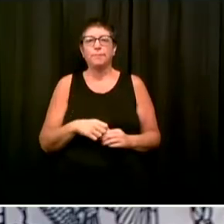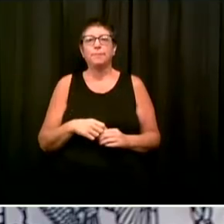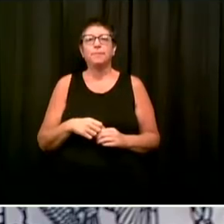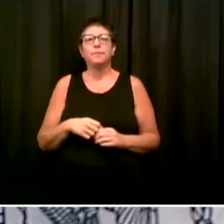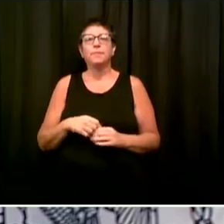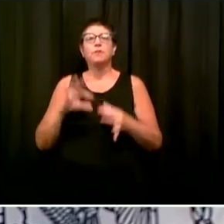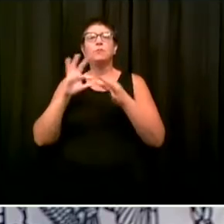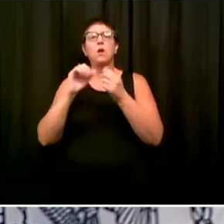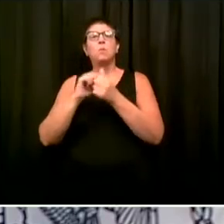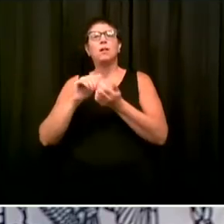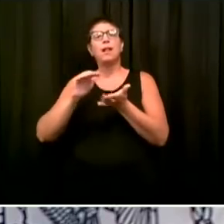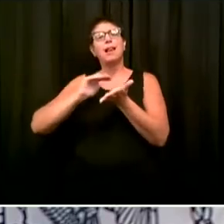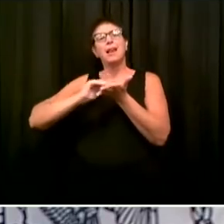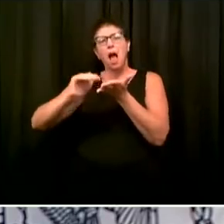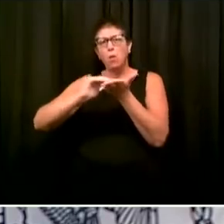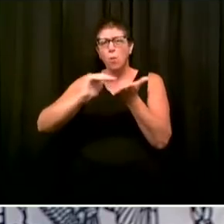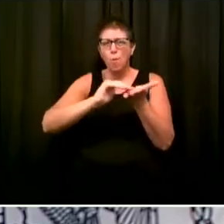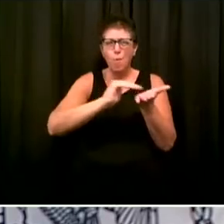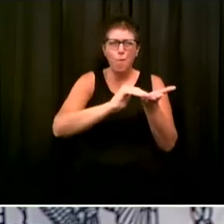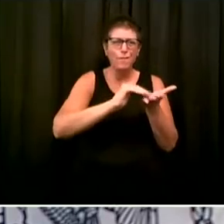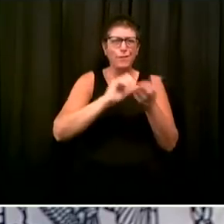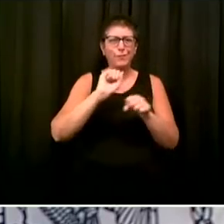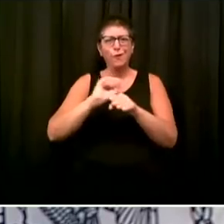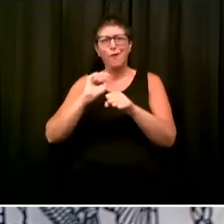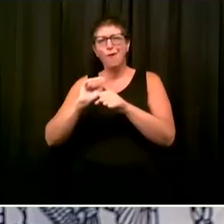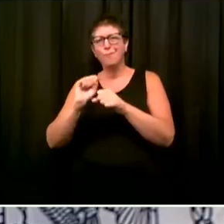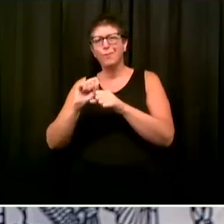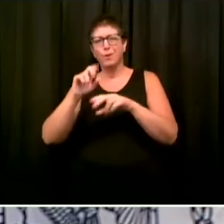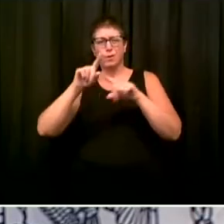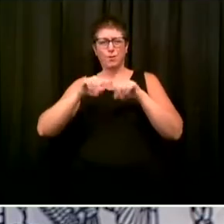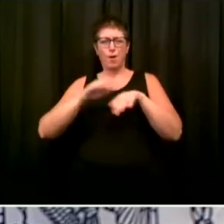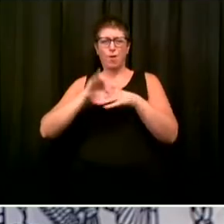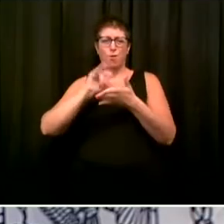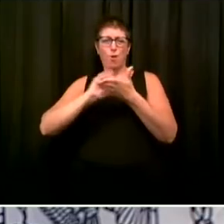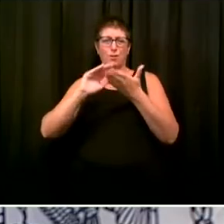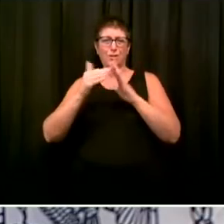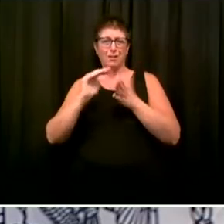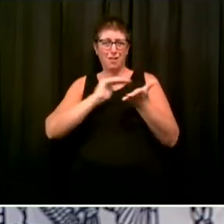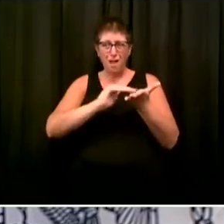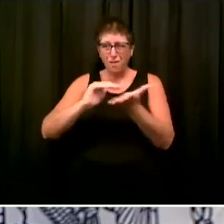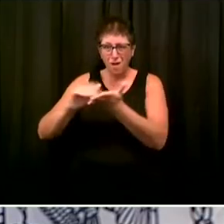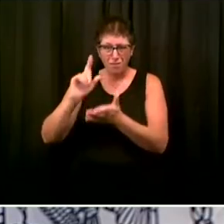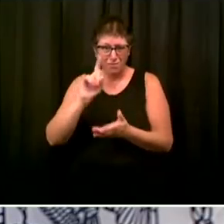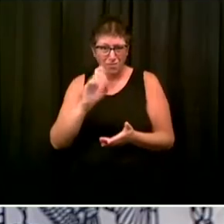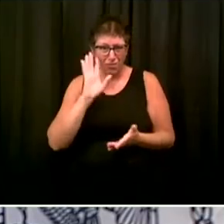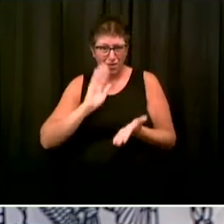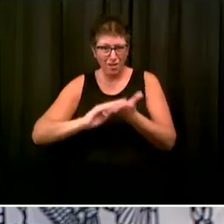TO OUTBREAKS.